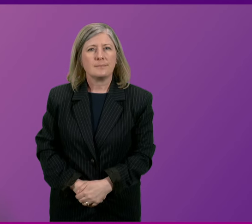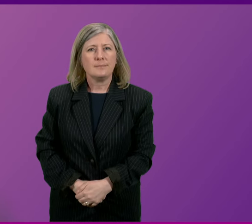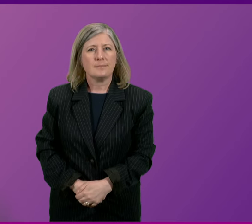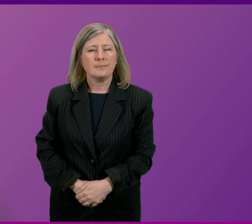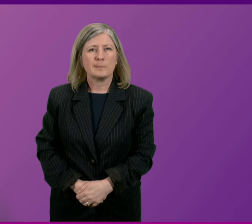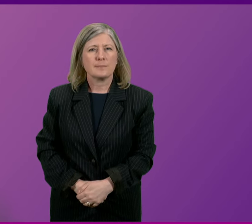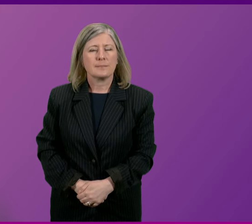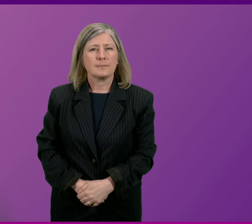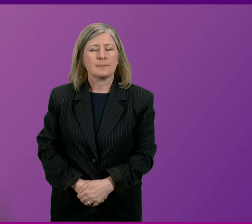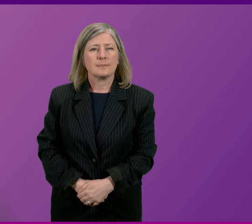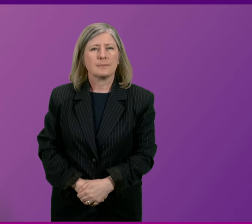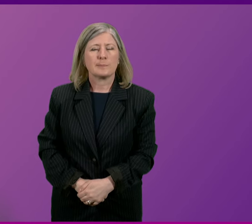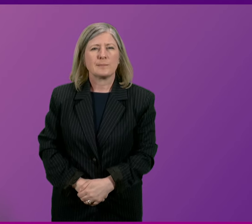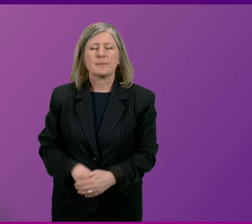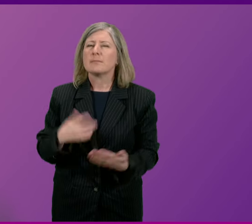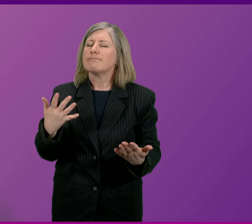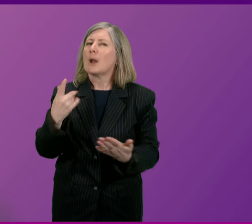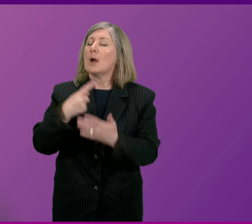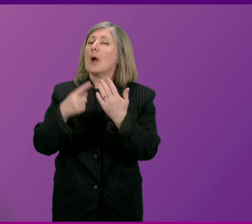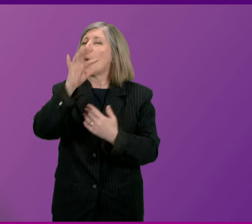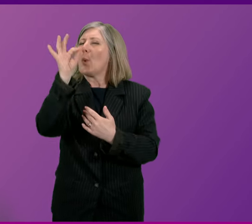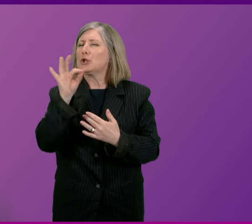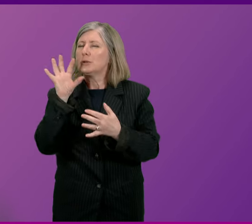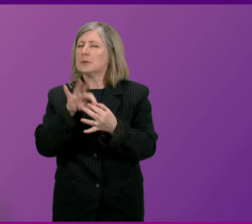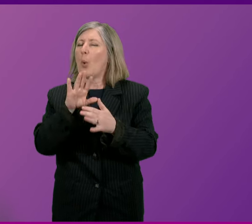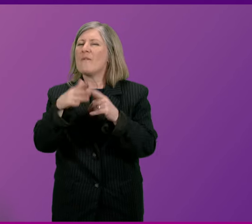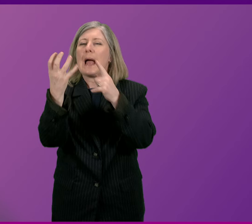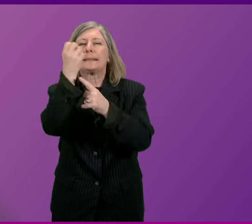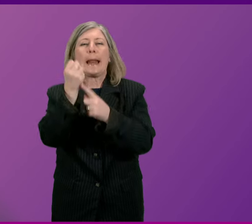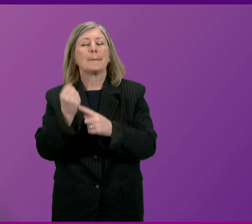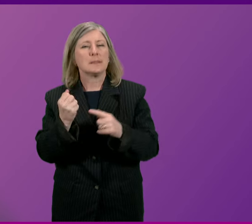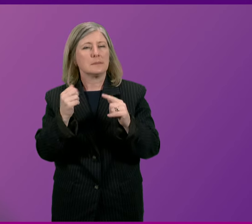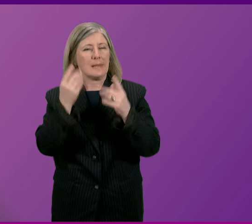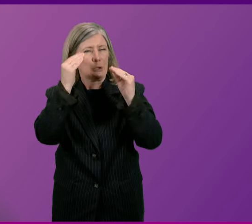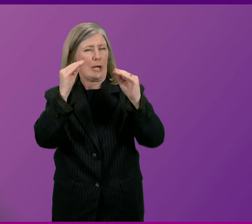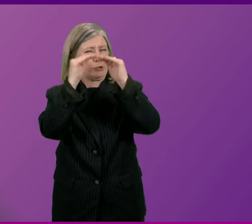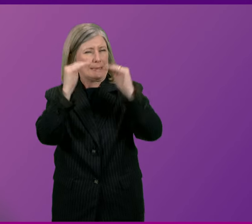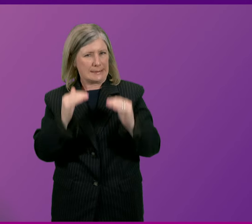On the question of attainment, I have gone through with Mr Ross some of the strengths that exist in